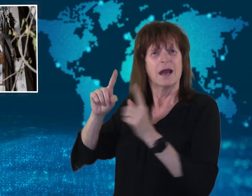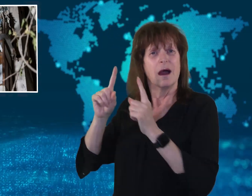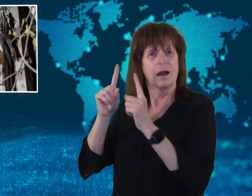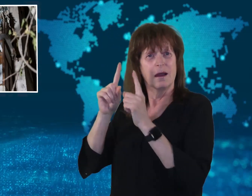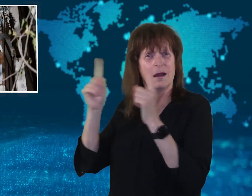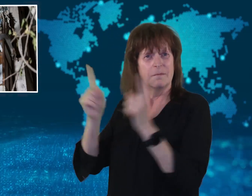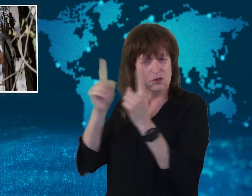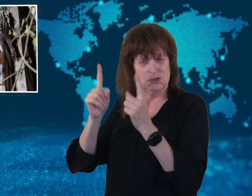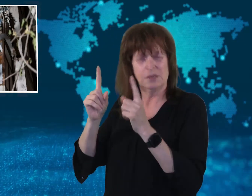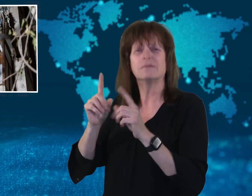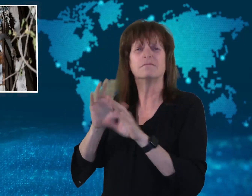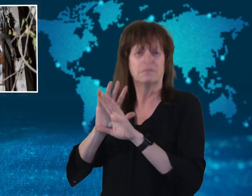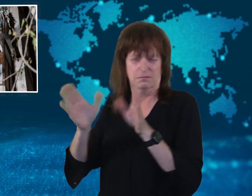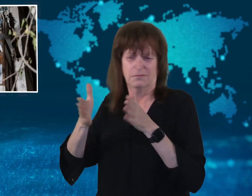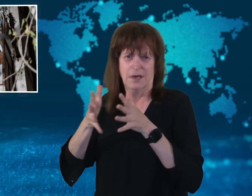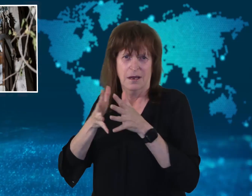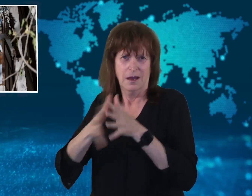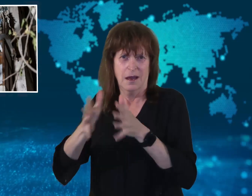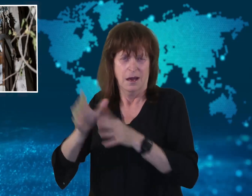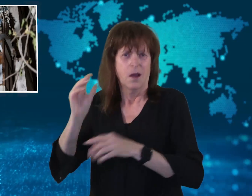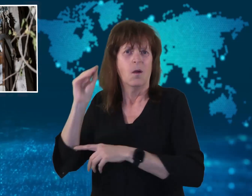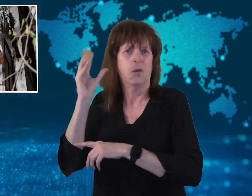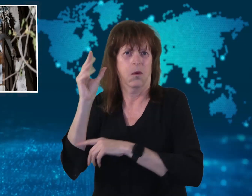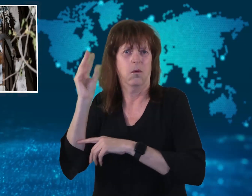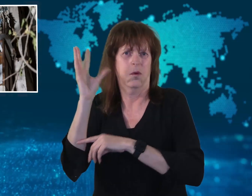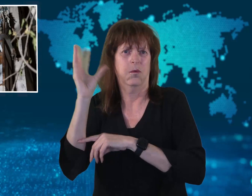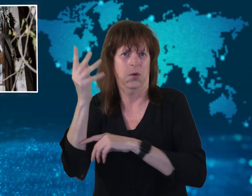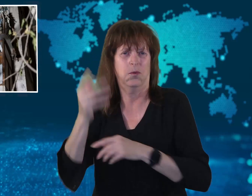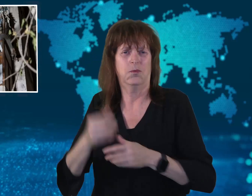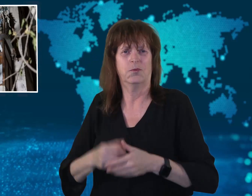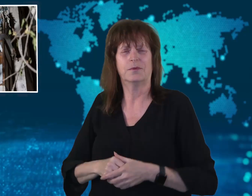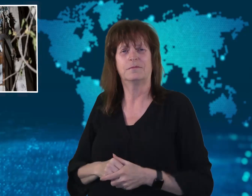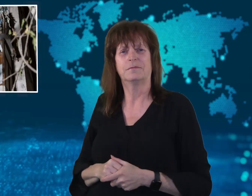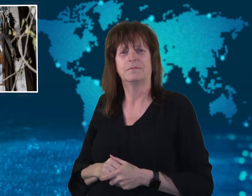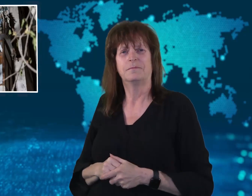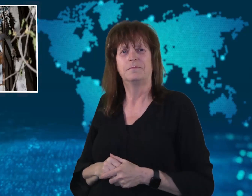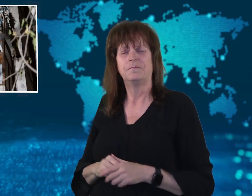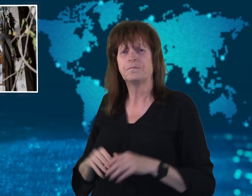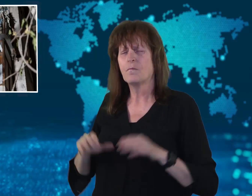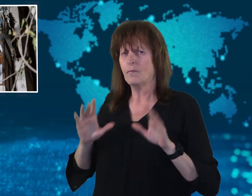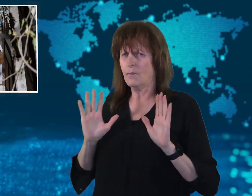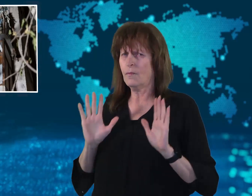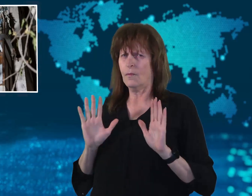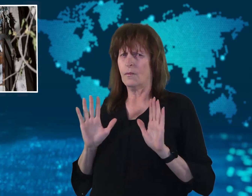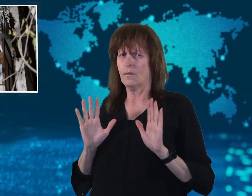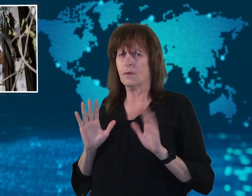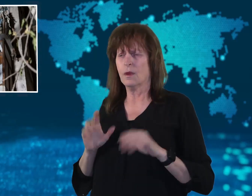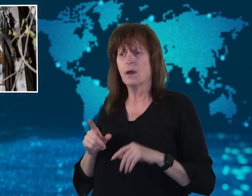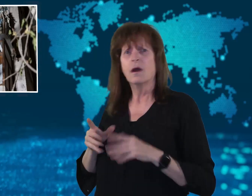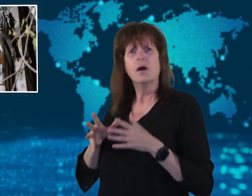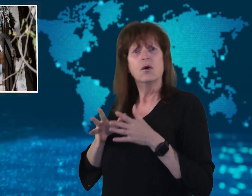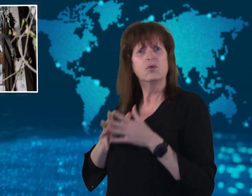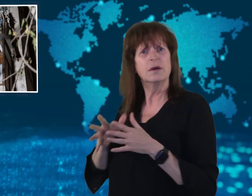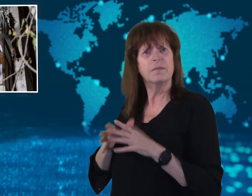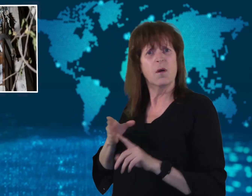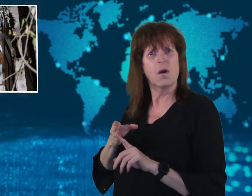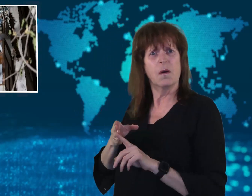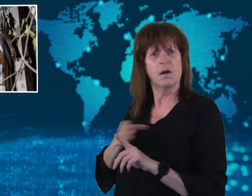A state of emergency was announced.